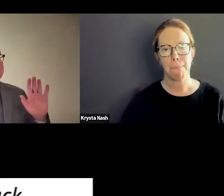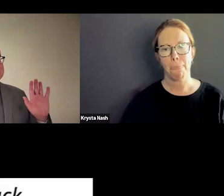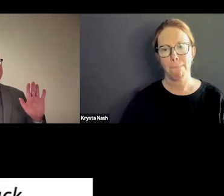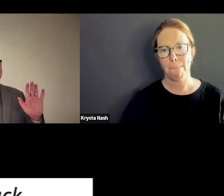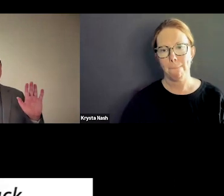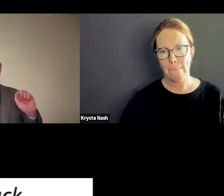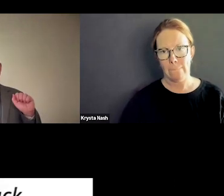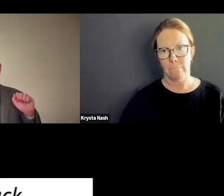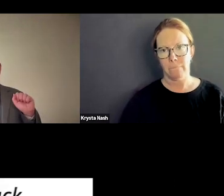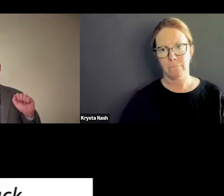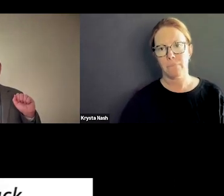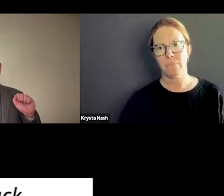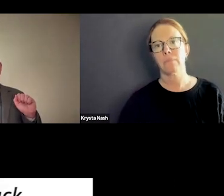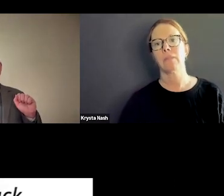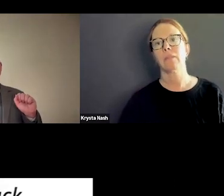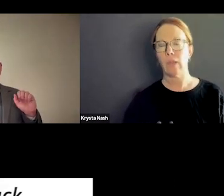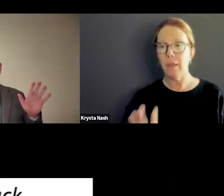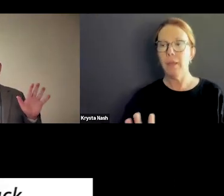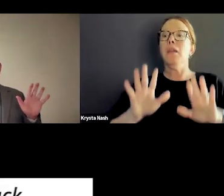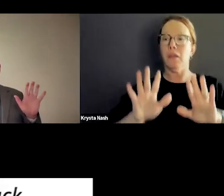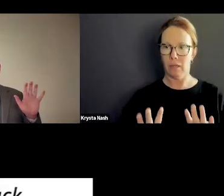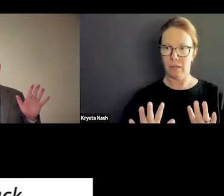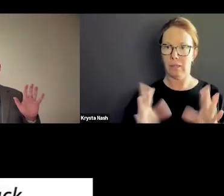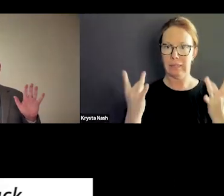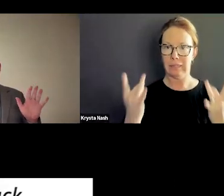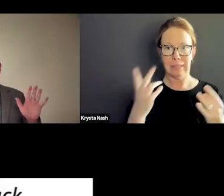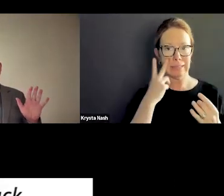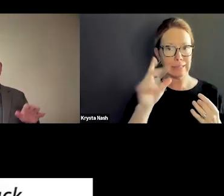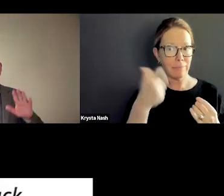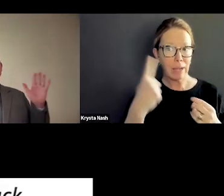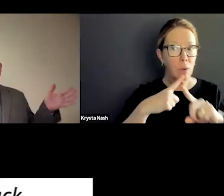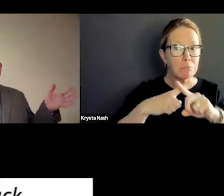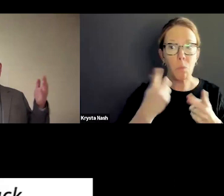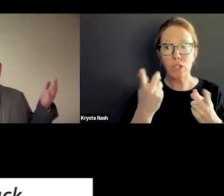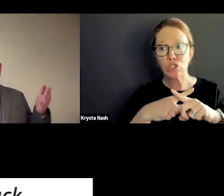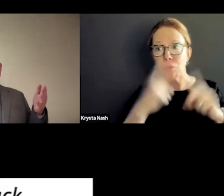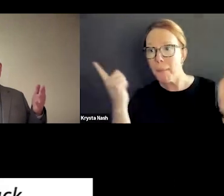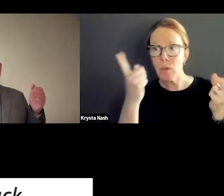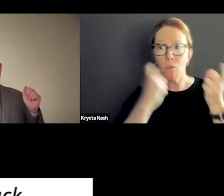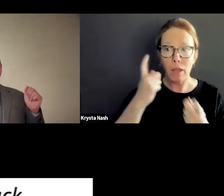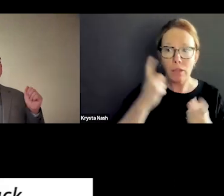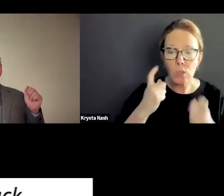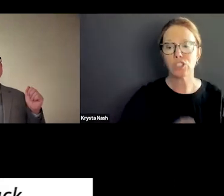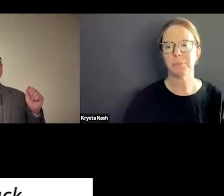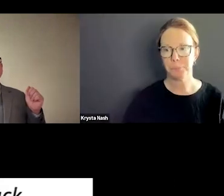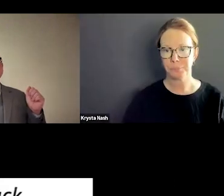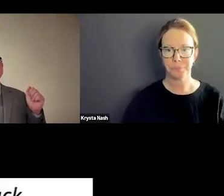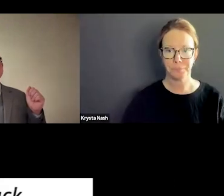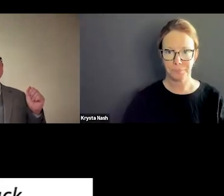All right. I'm going to take a breath and see if anyone wants to unmute or ask a question. So that is all of this clear.